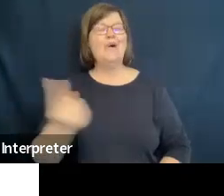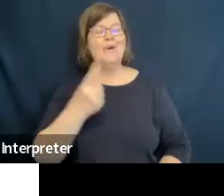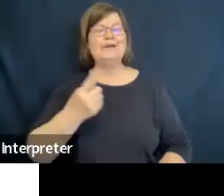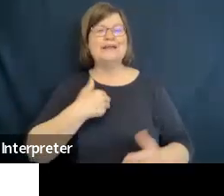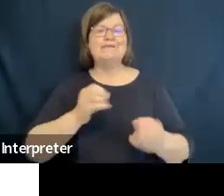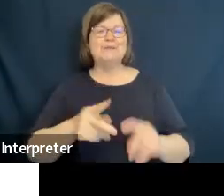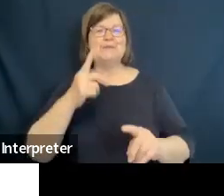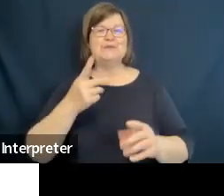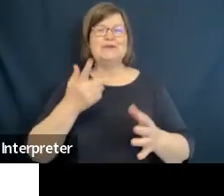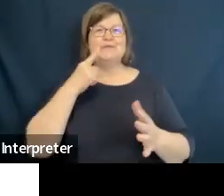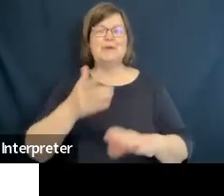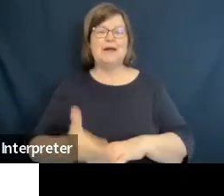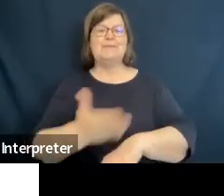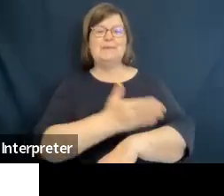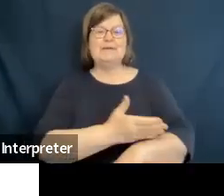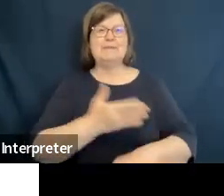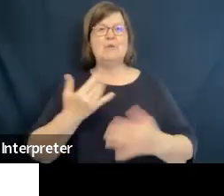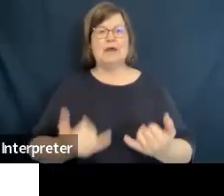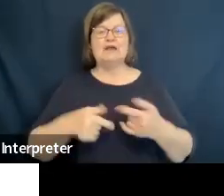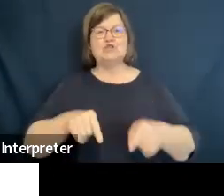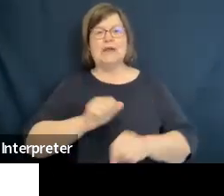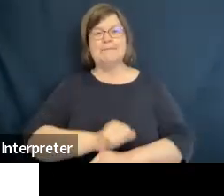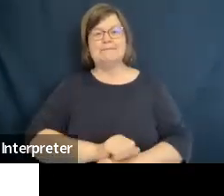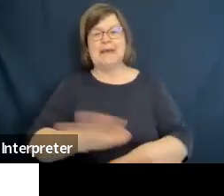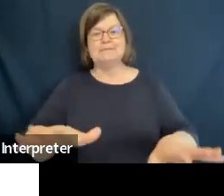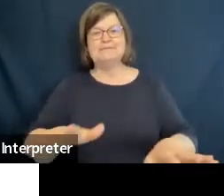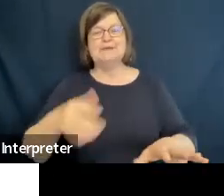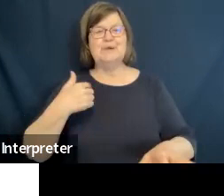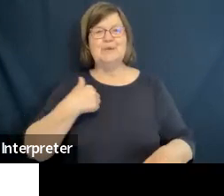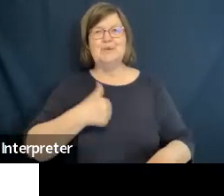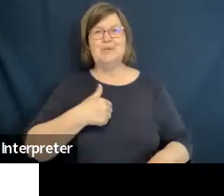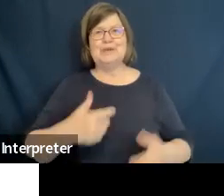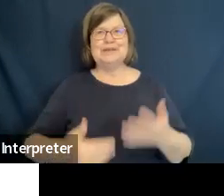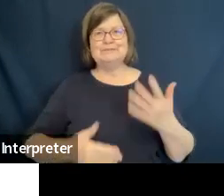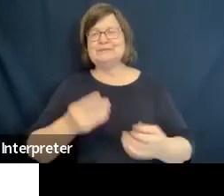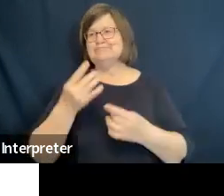but I think at this point in the pandemic, when we all have gotten pretty savvy at online learning,